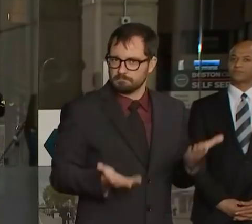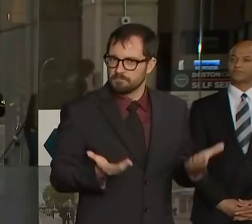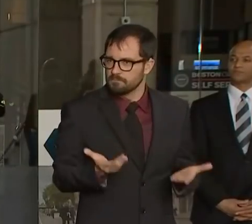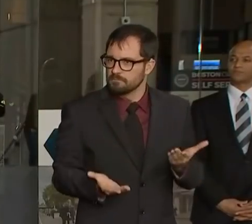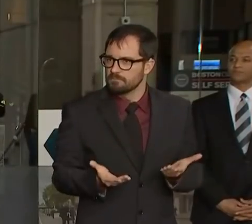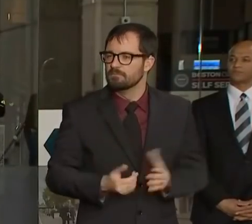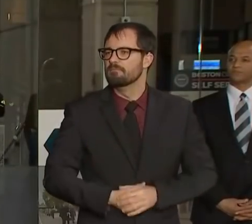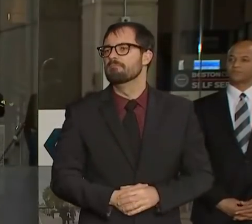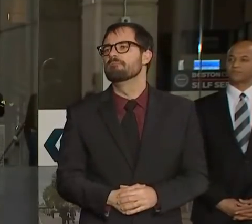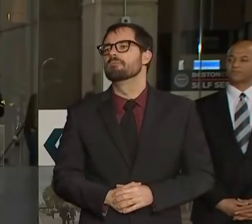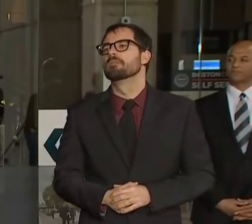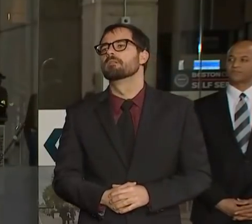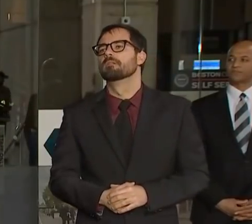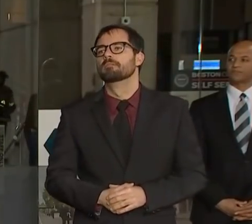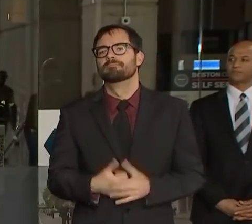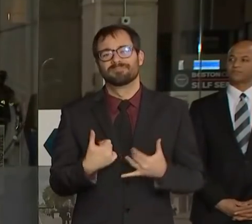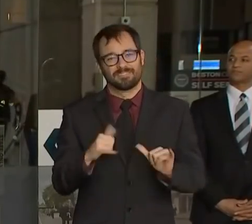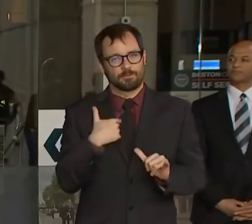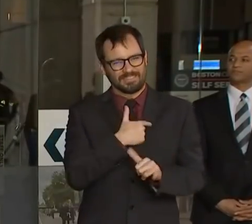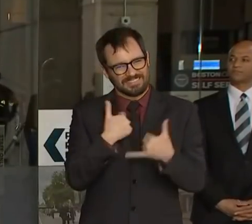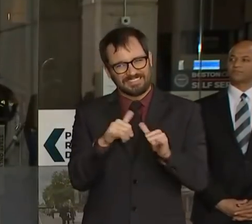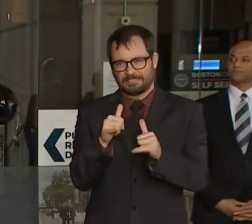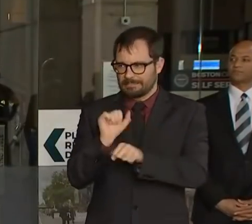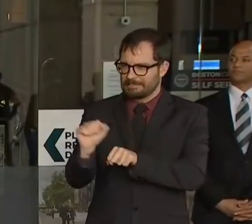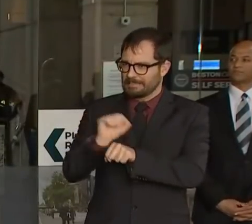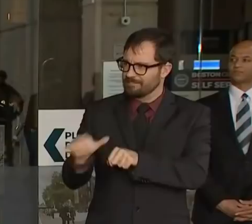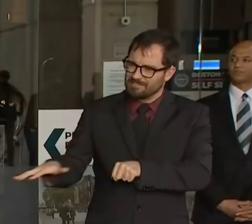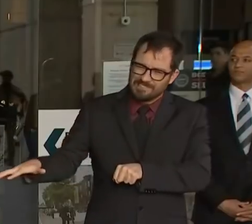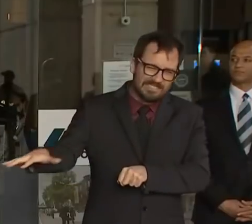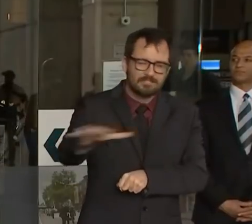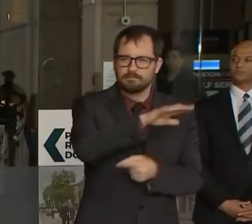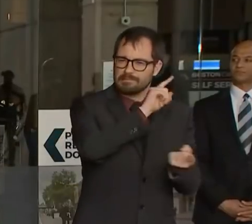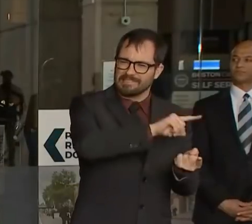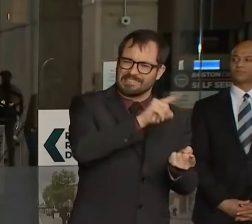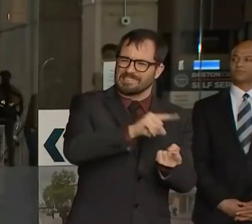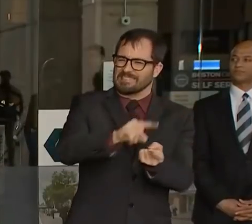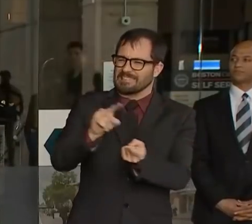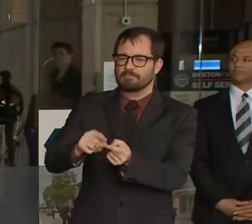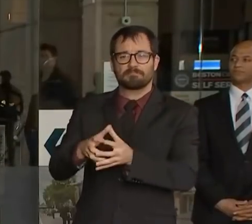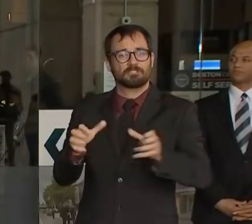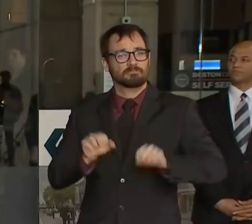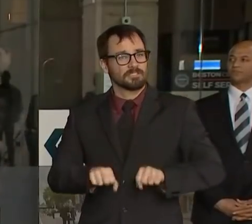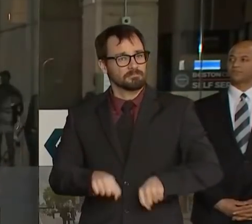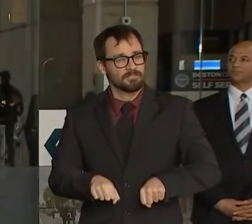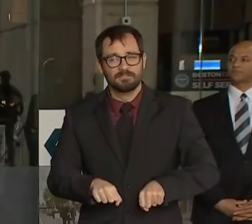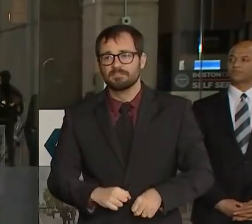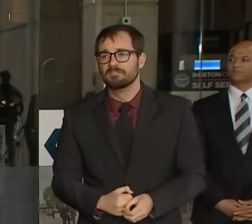REMEMBER, SHAKING HANDS AND HUGGING AS OF THEY WERE ASKING YOU NOT TO DO. WE ARE STILL TRYING TO PREVENT